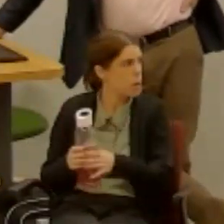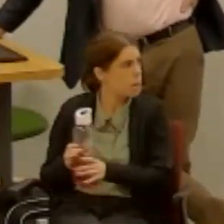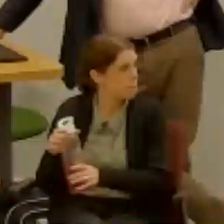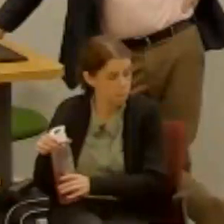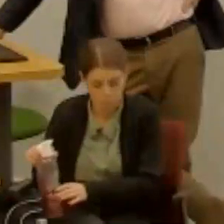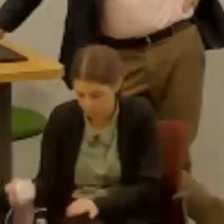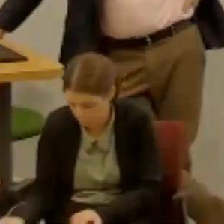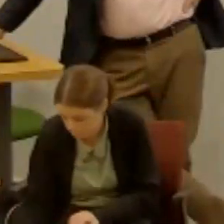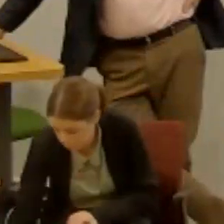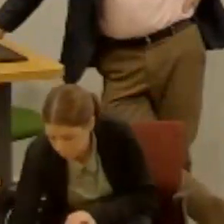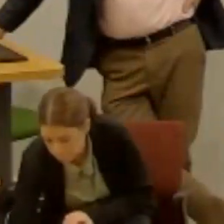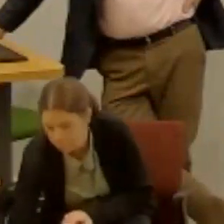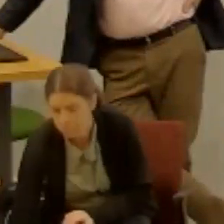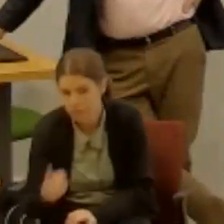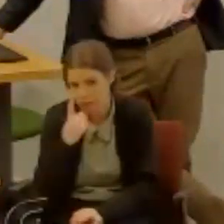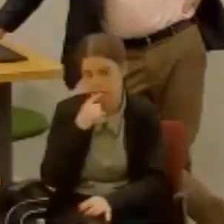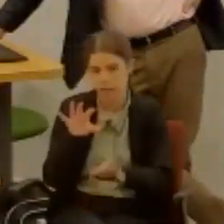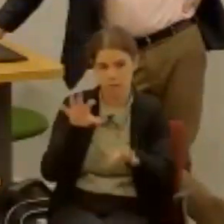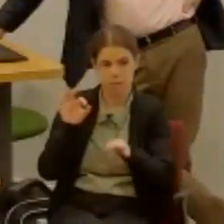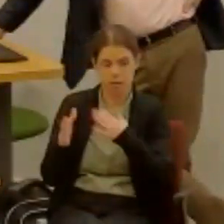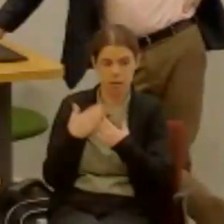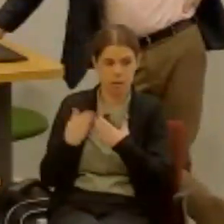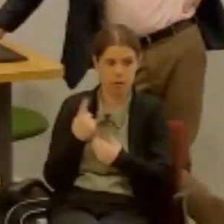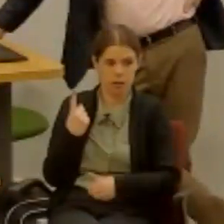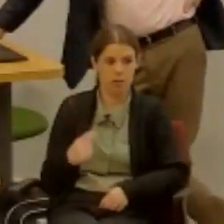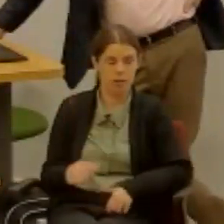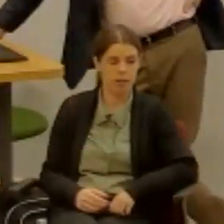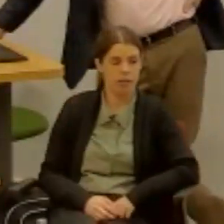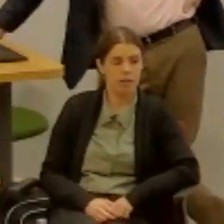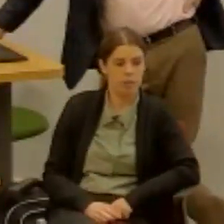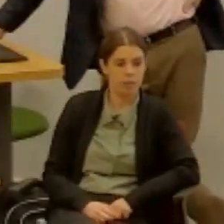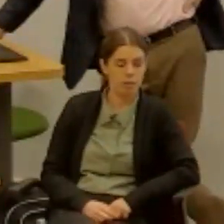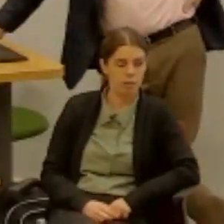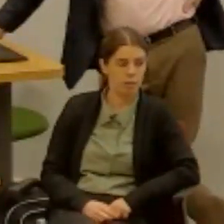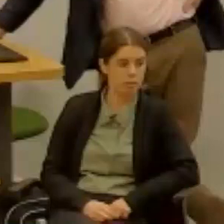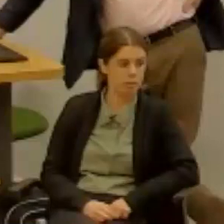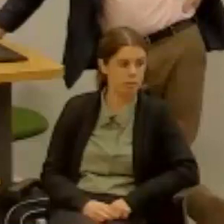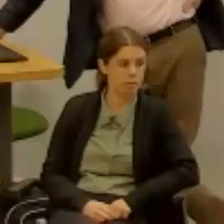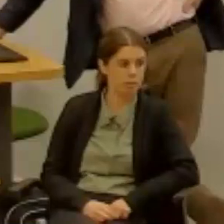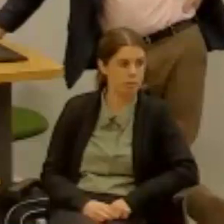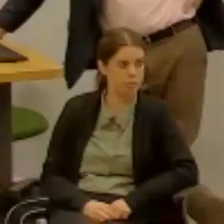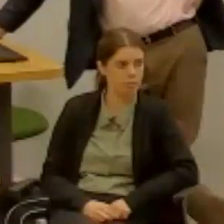Are we allowed to put more than one?